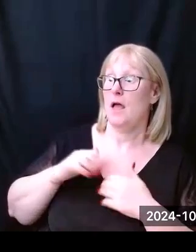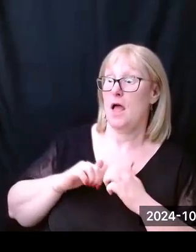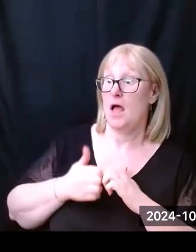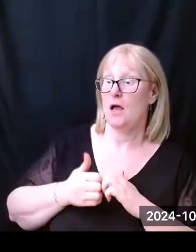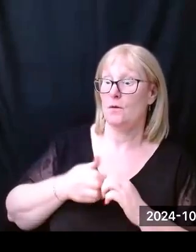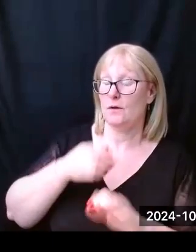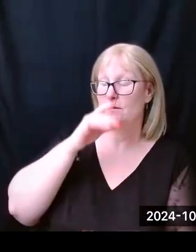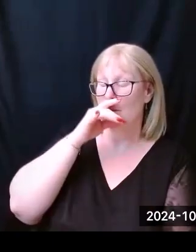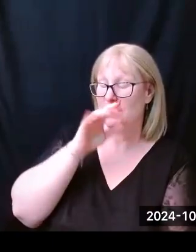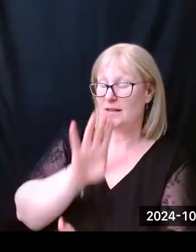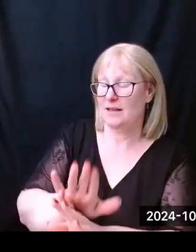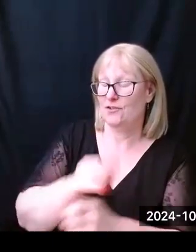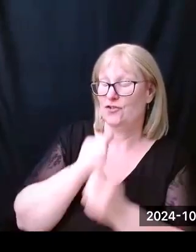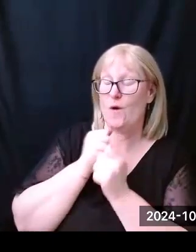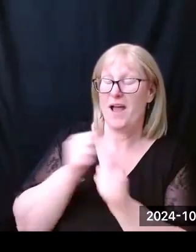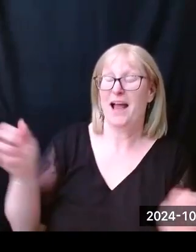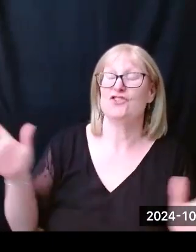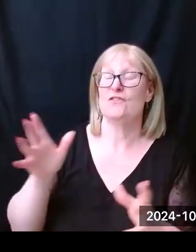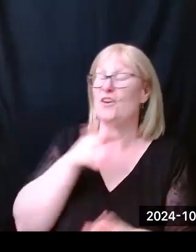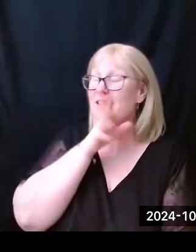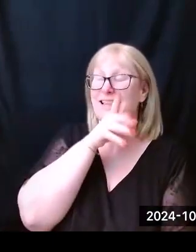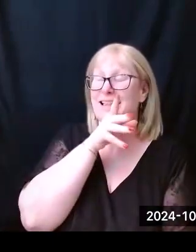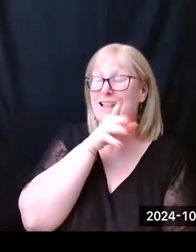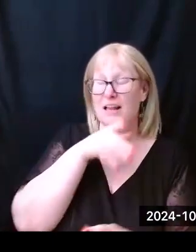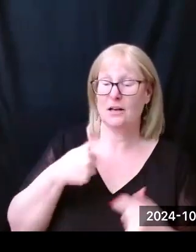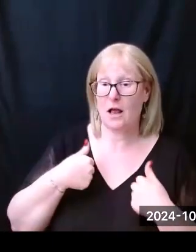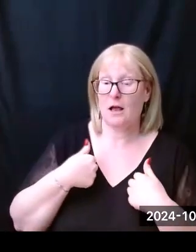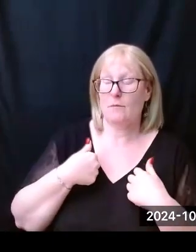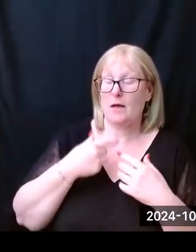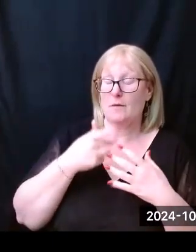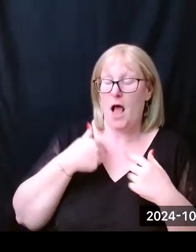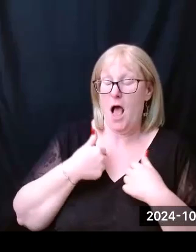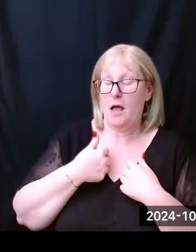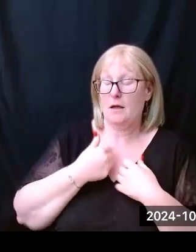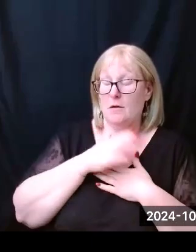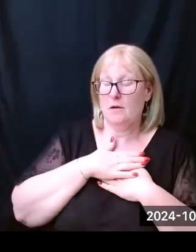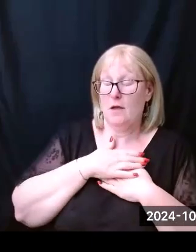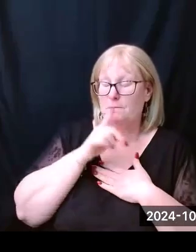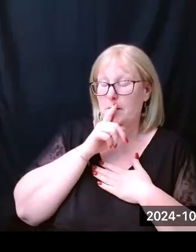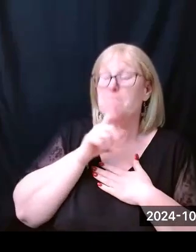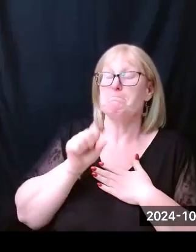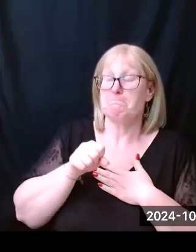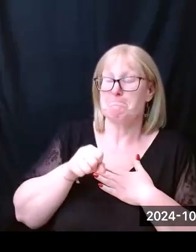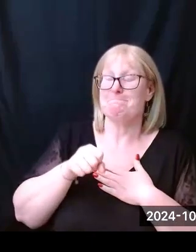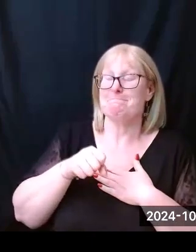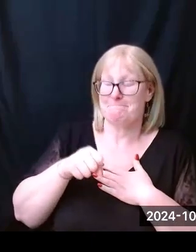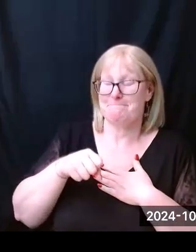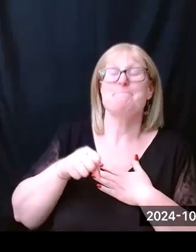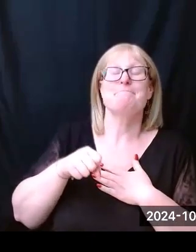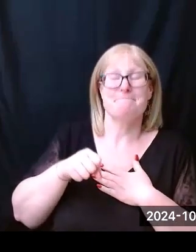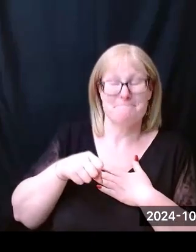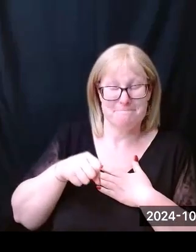I just can't. And you're just like, uh-huh, uh-huh, uh-huh. But you're there, you're present, you're managing that relationship.